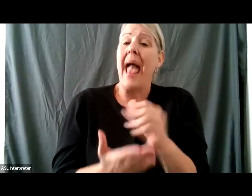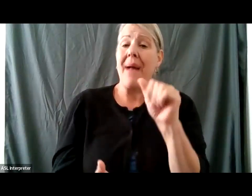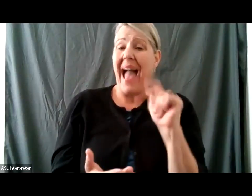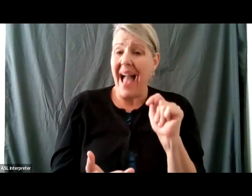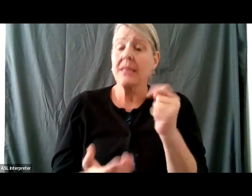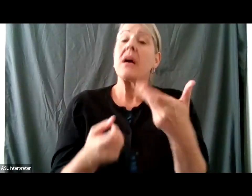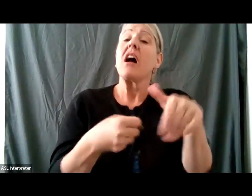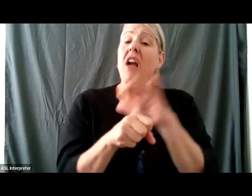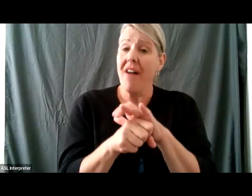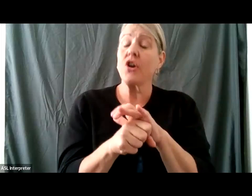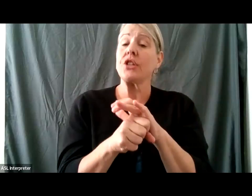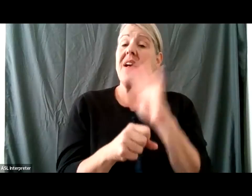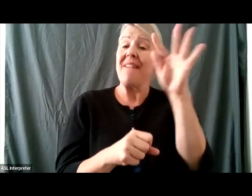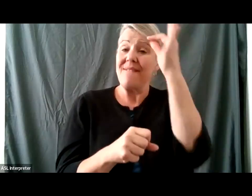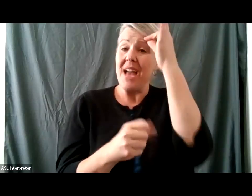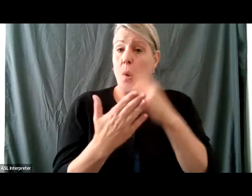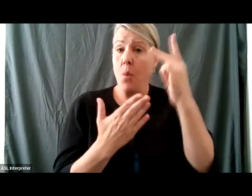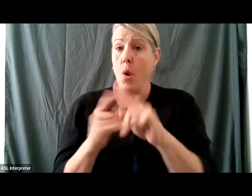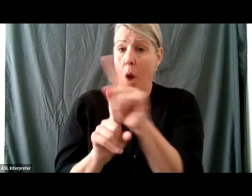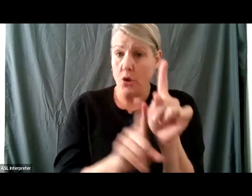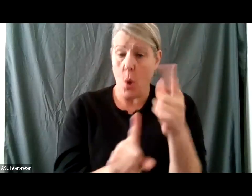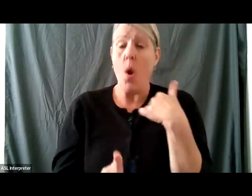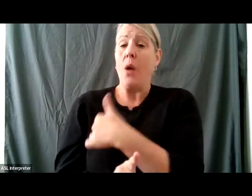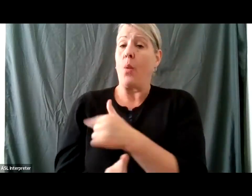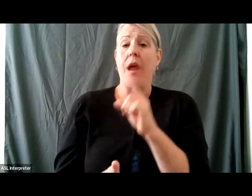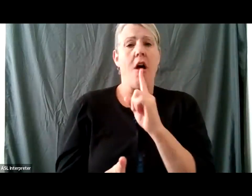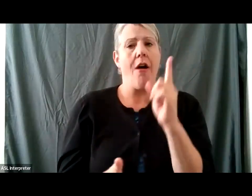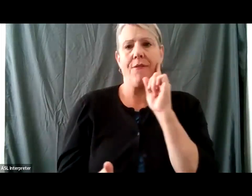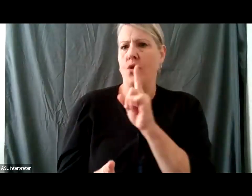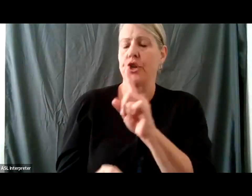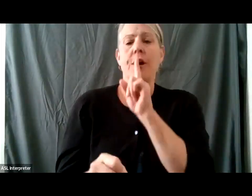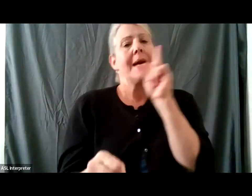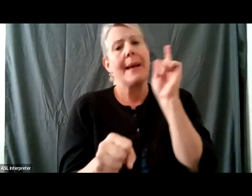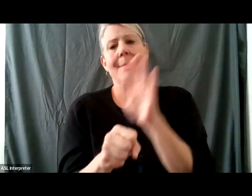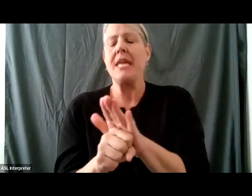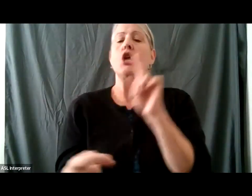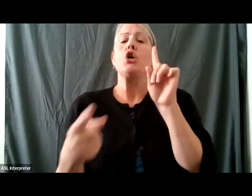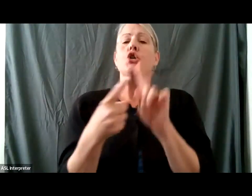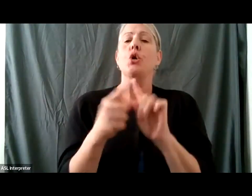And the Office of Civil Rights at HHS has committed of issuing a rule regulating under